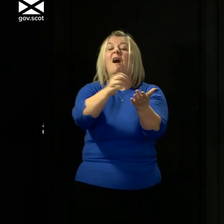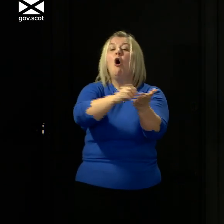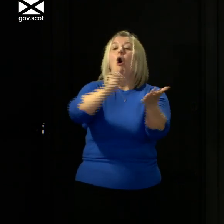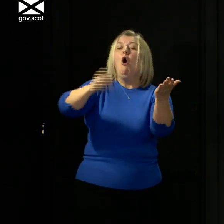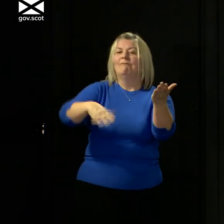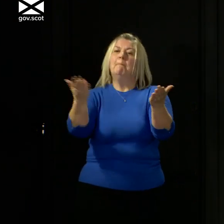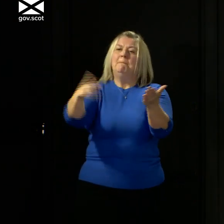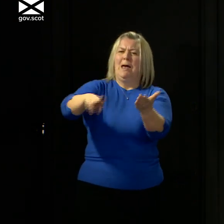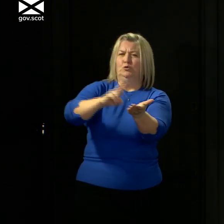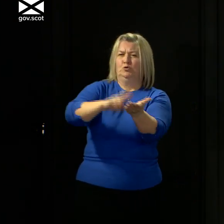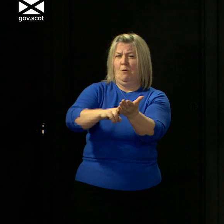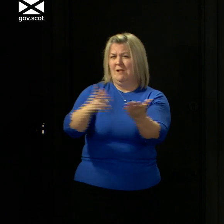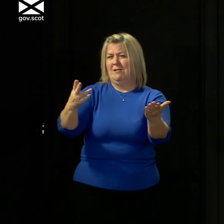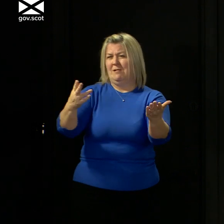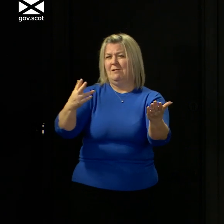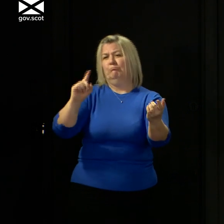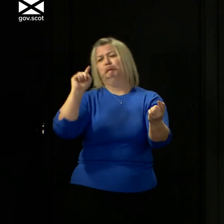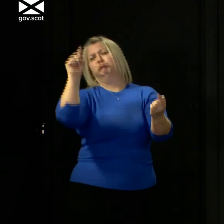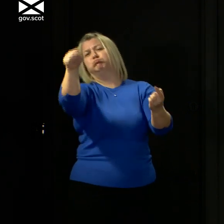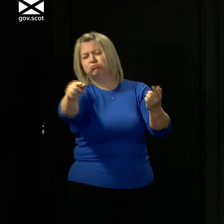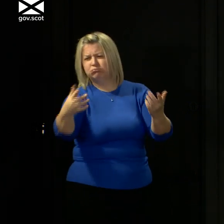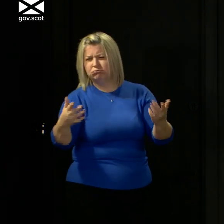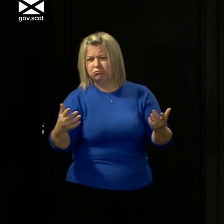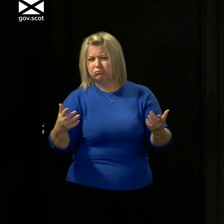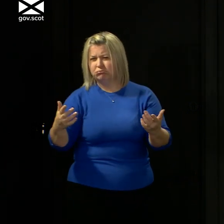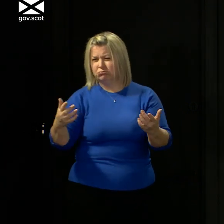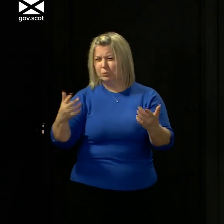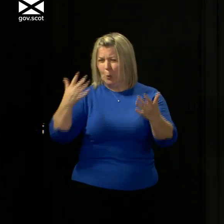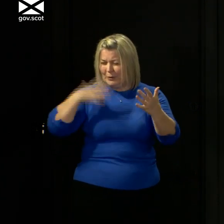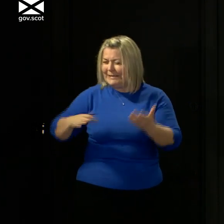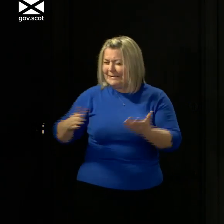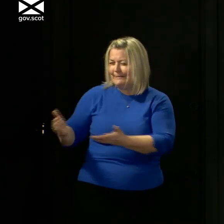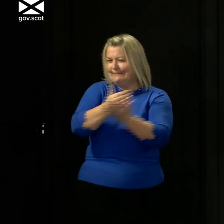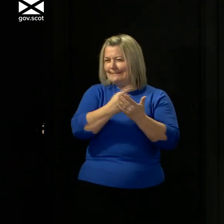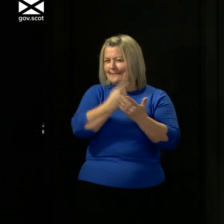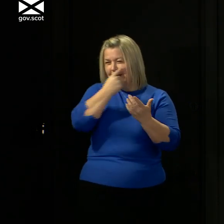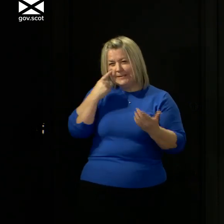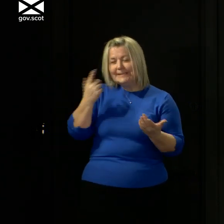next few weeks and trying to come to final positions on so I can't give any